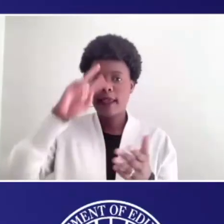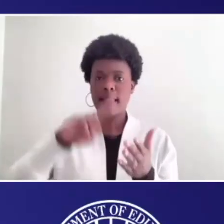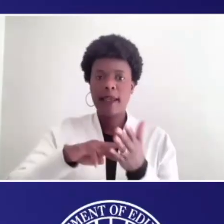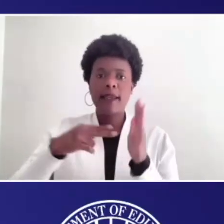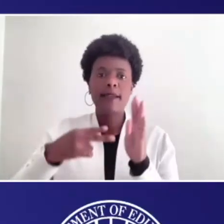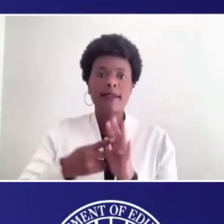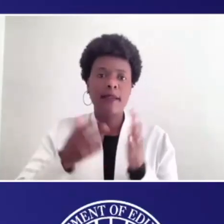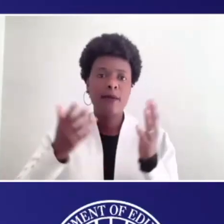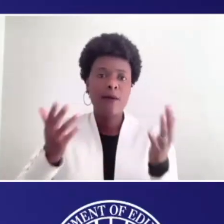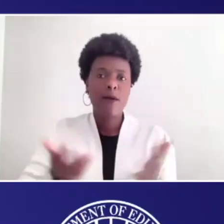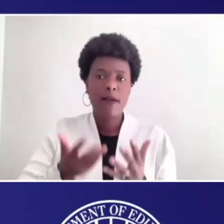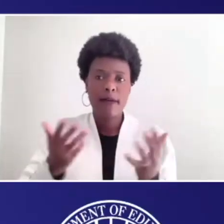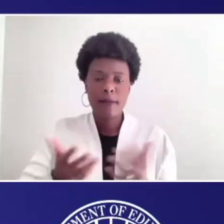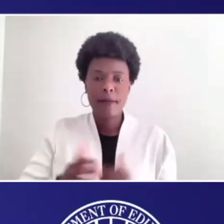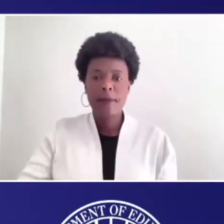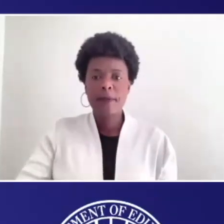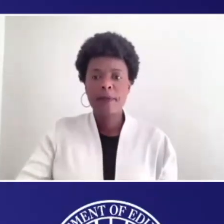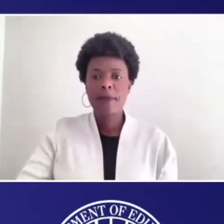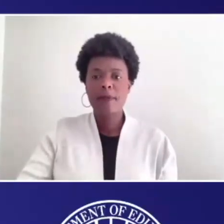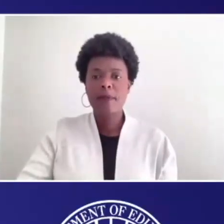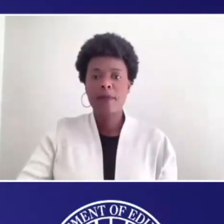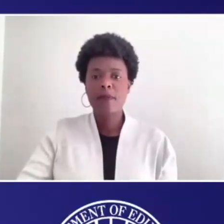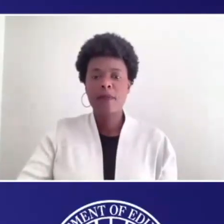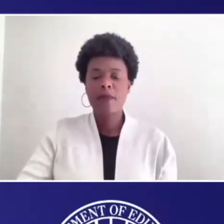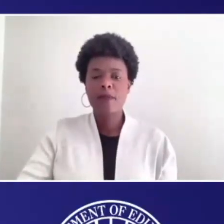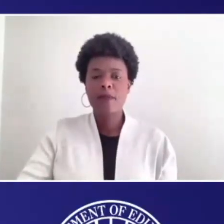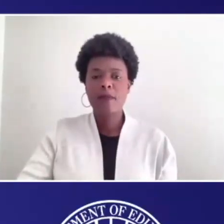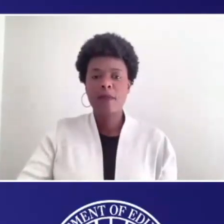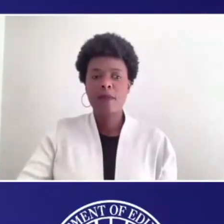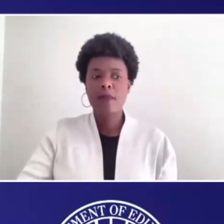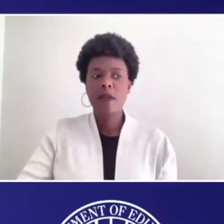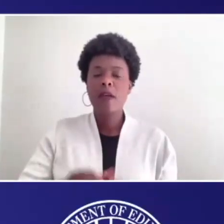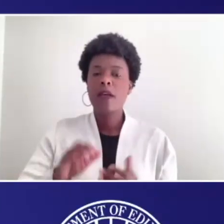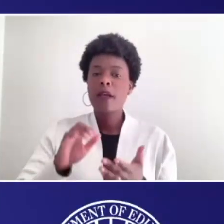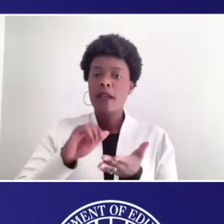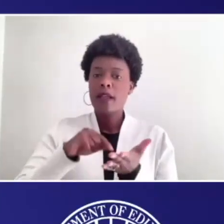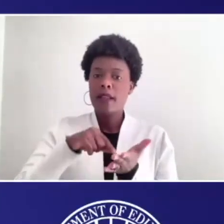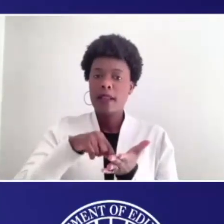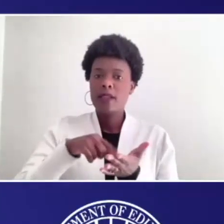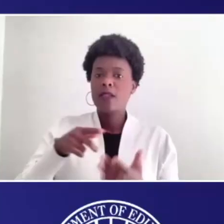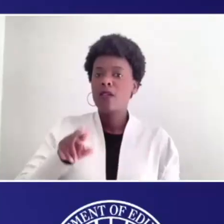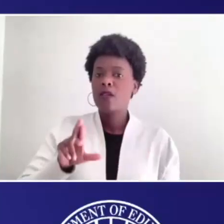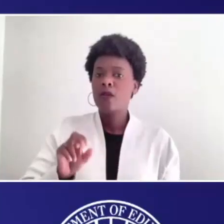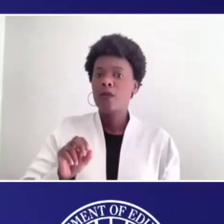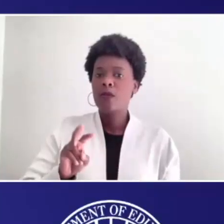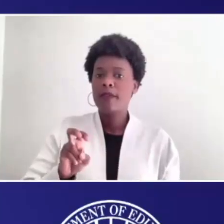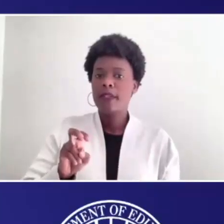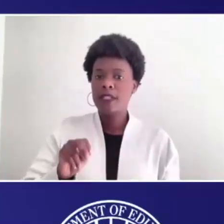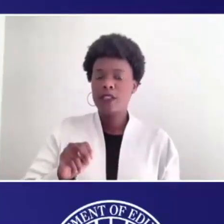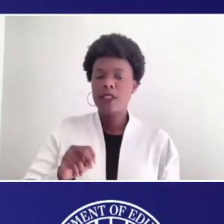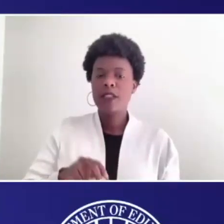So the, the, the provision that we're dealing with is a grandfathering provision